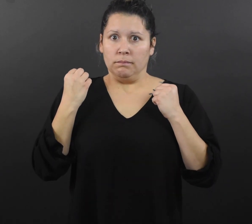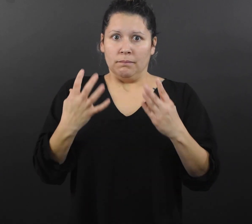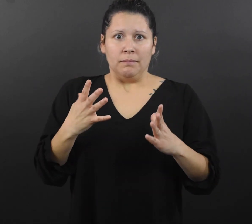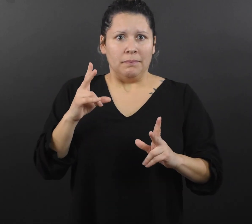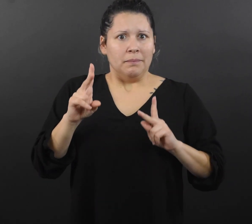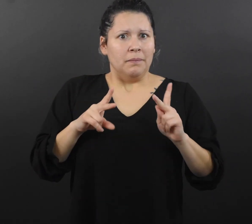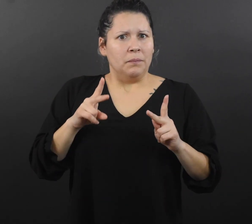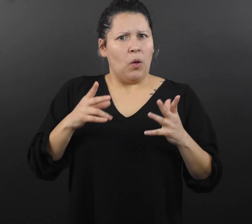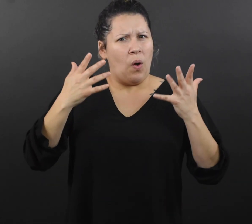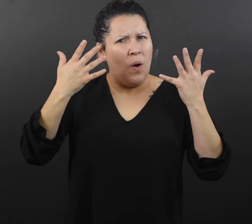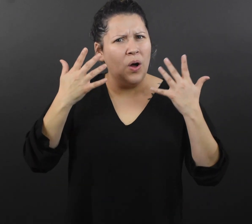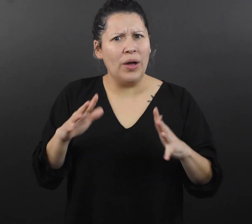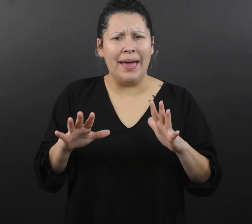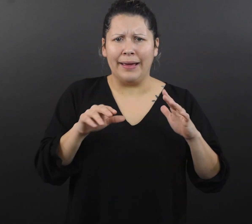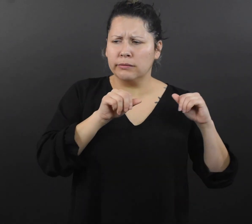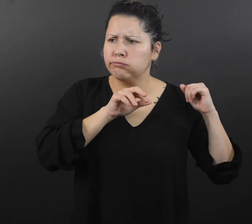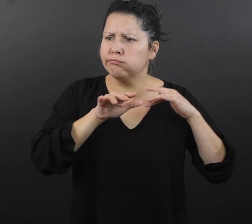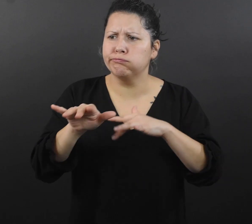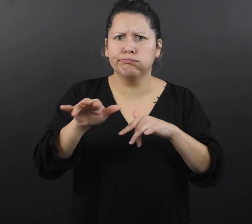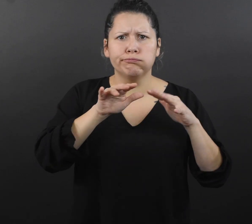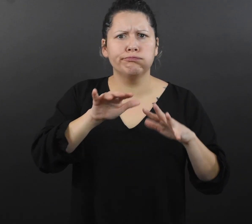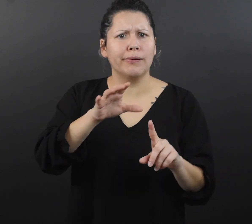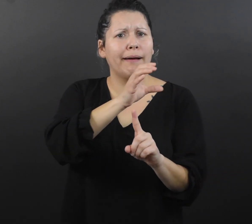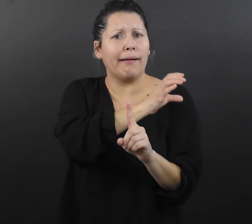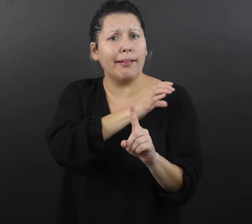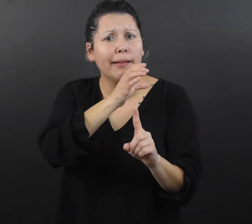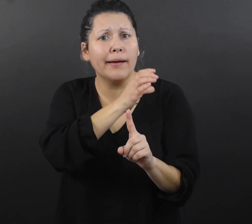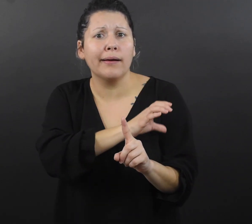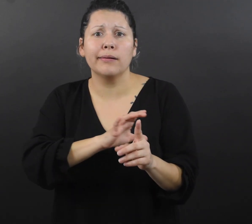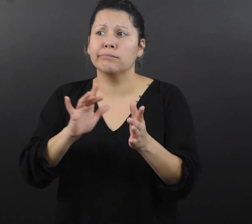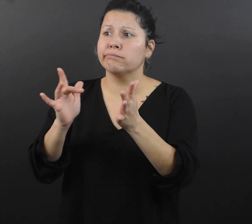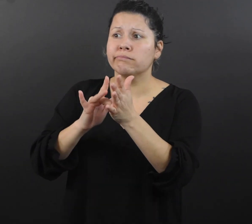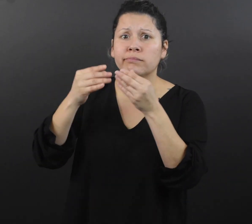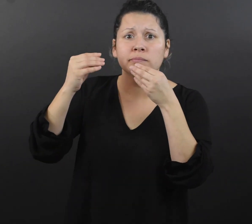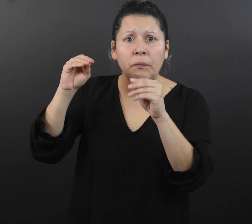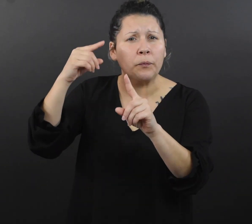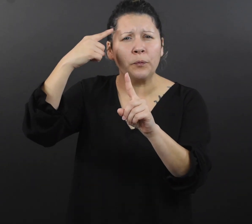With so many people already heading to their clinics or pharmacies to get their COVID-19